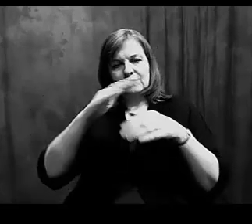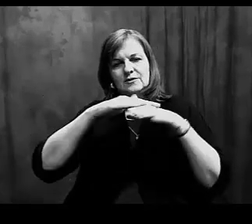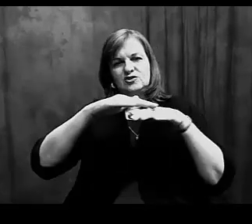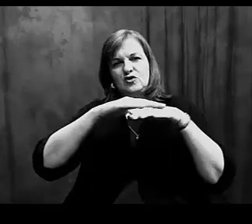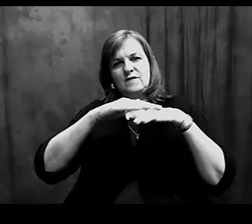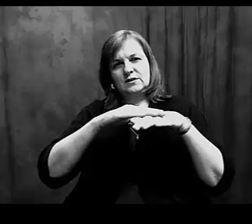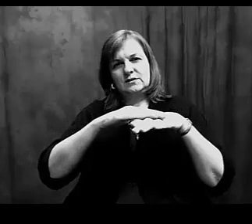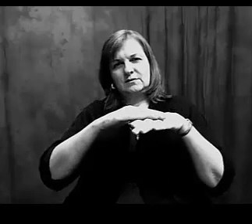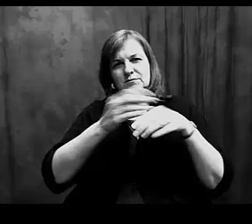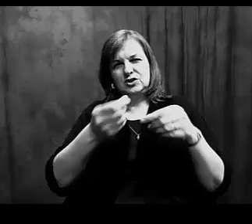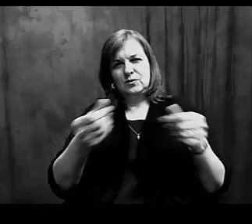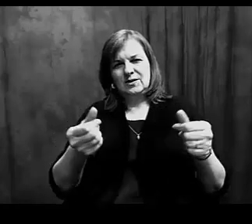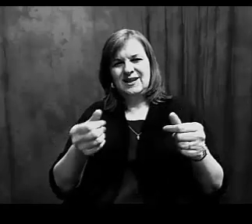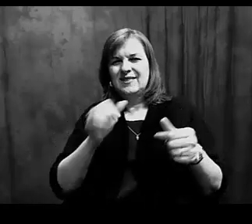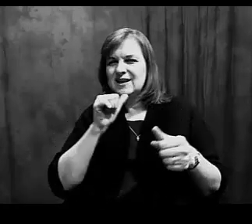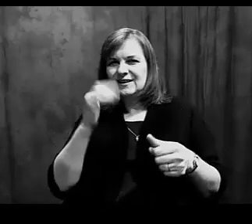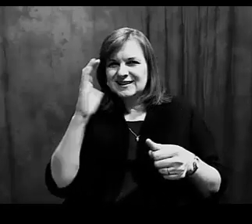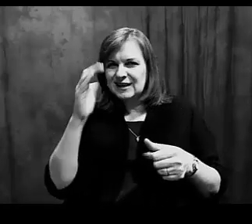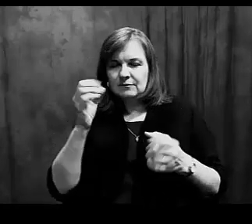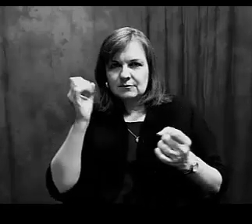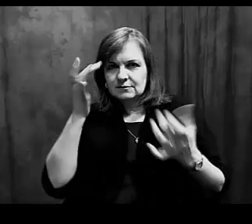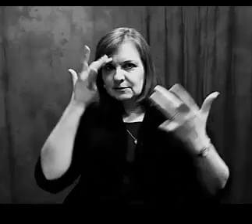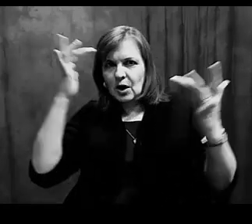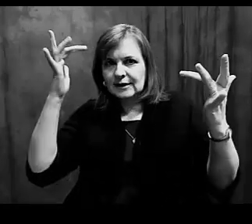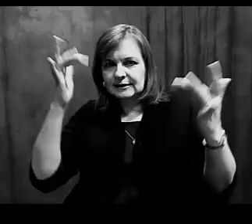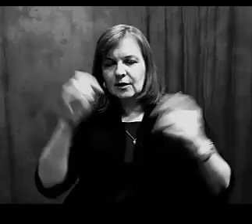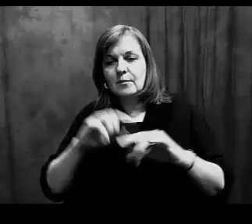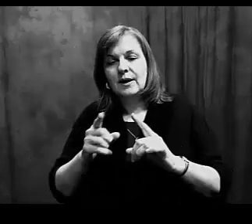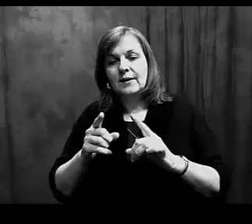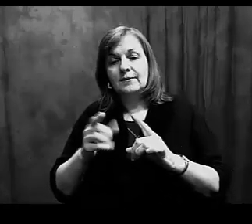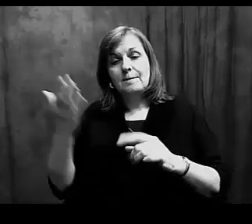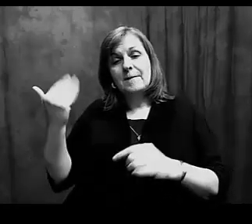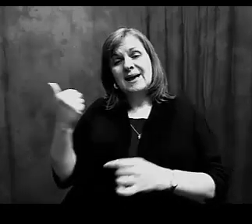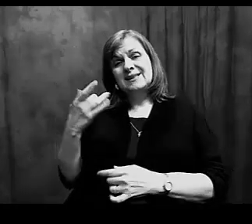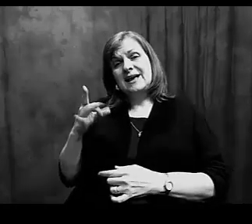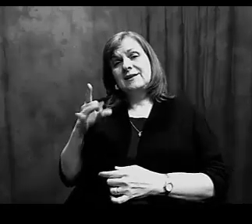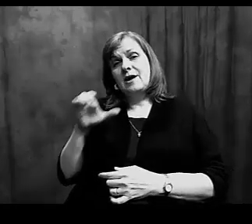now this might not seem genius to you but in the early 1800s